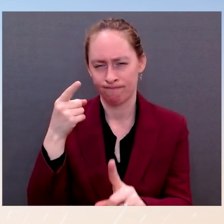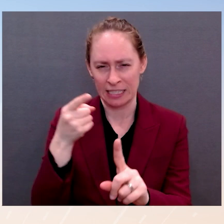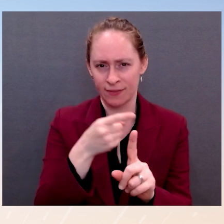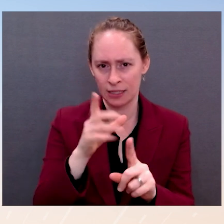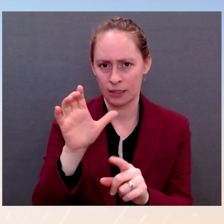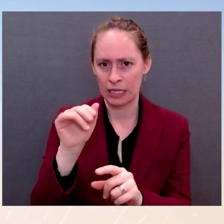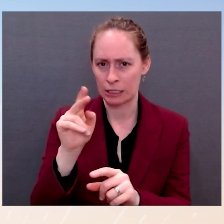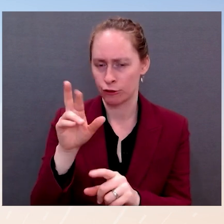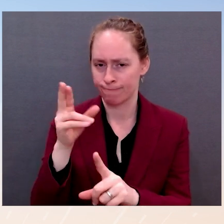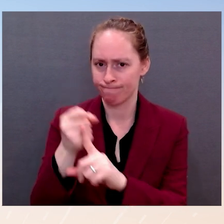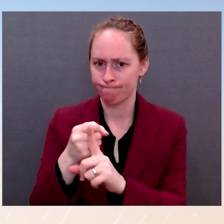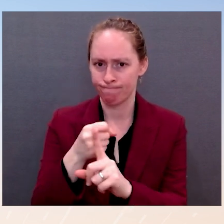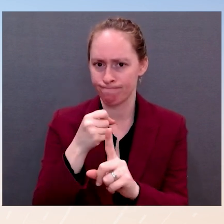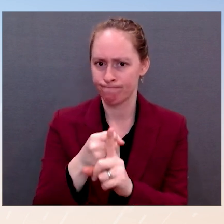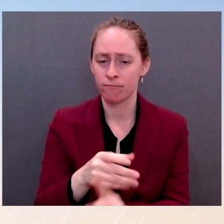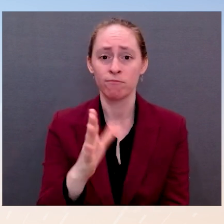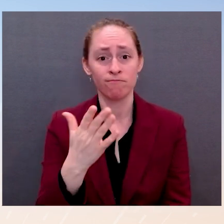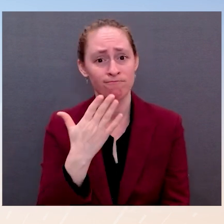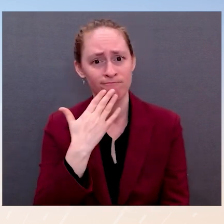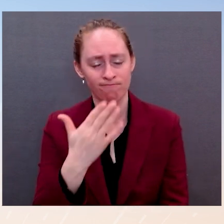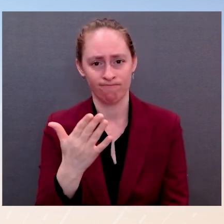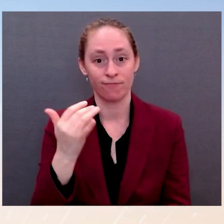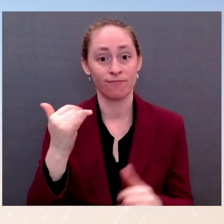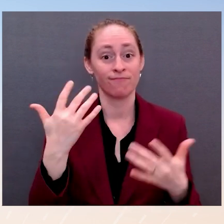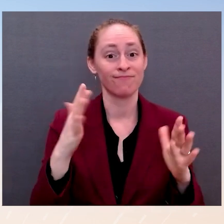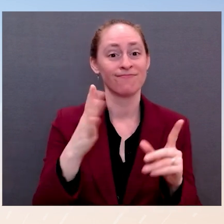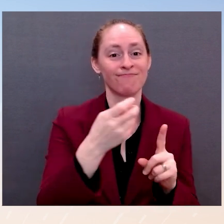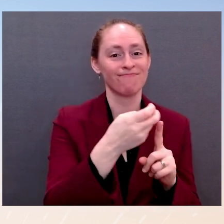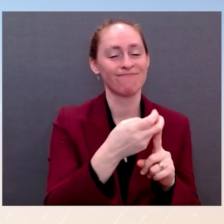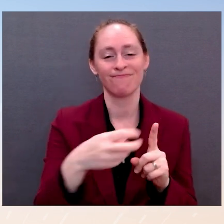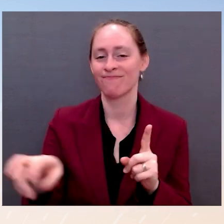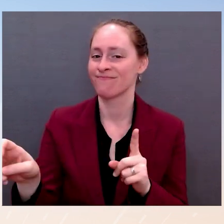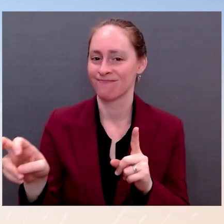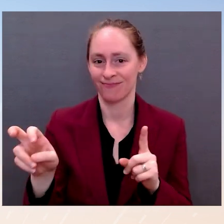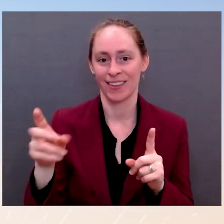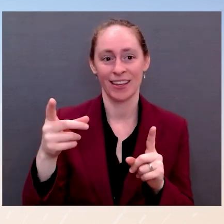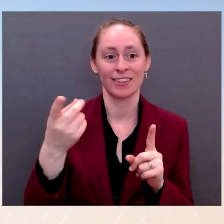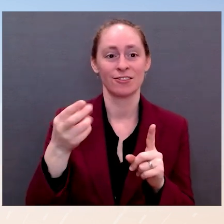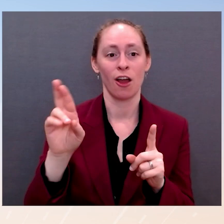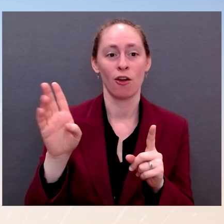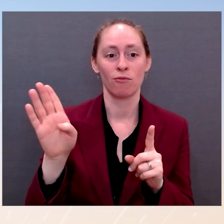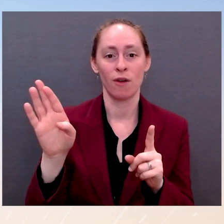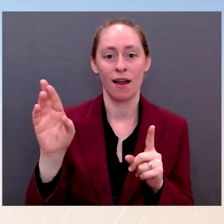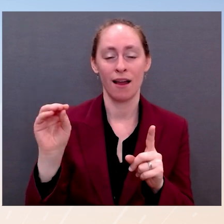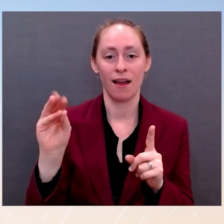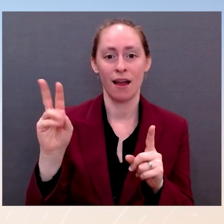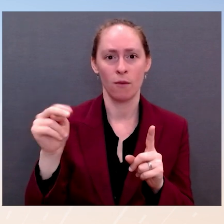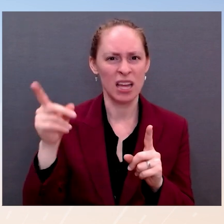I think that is a great opening for our Dr. Brown to come in and talk a little bit about some of the data